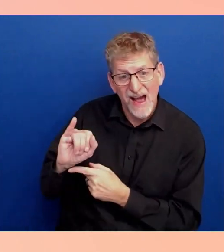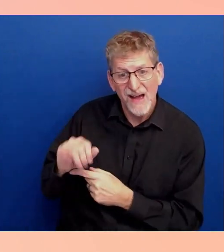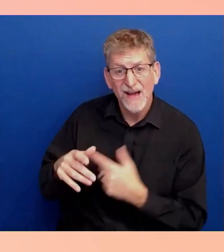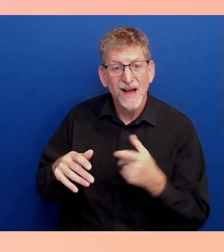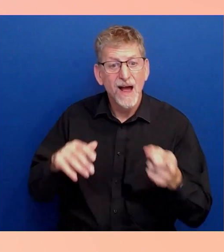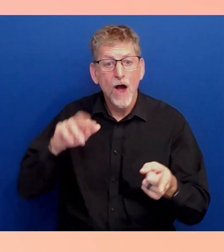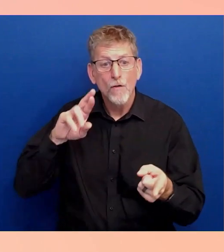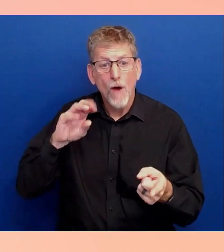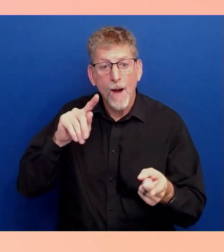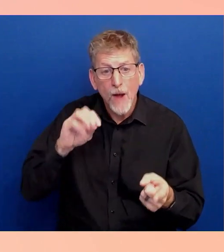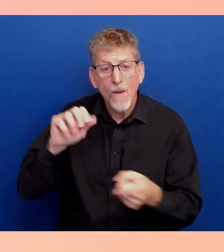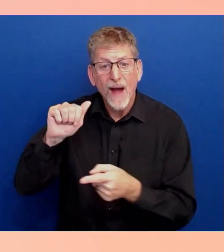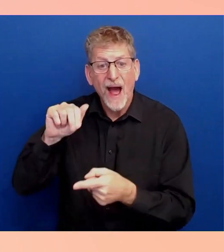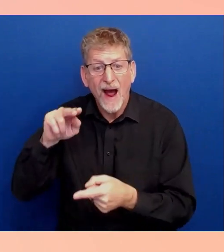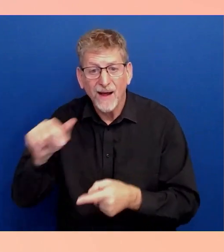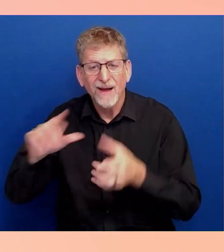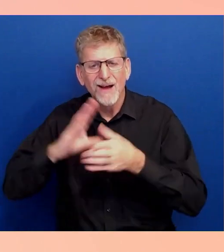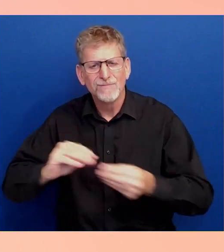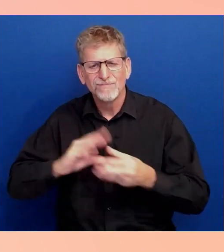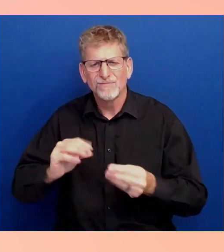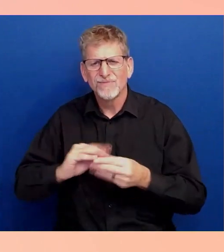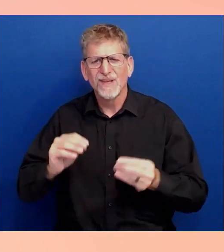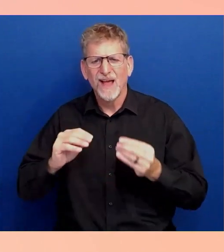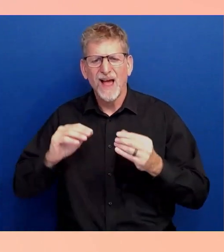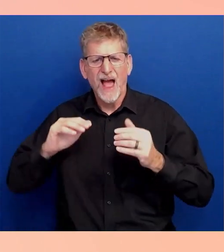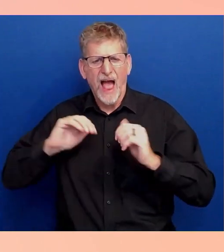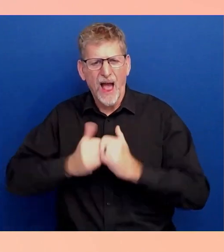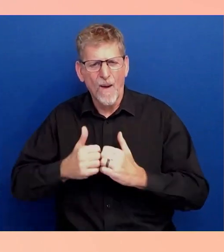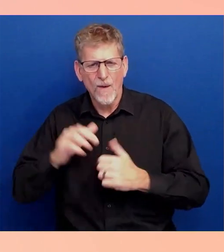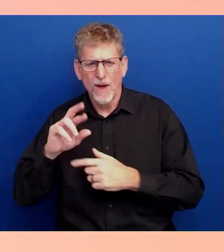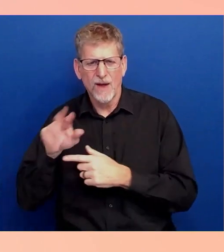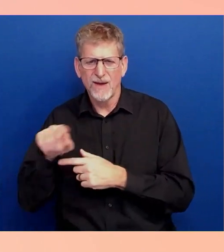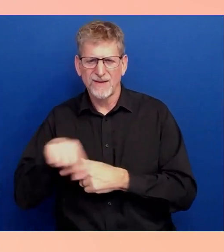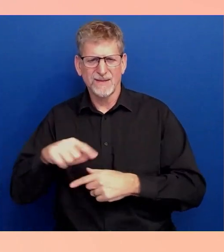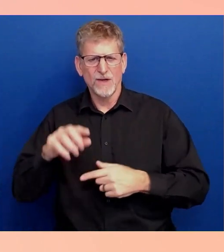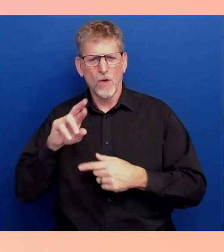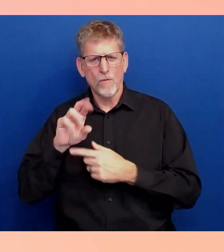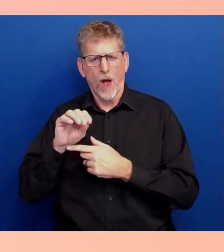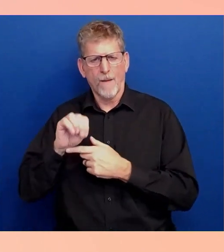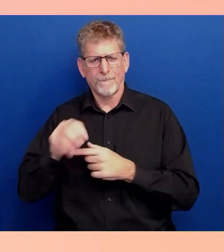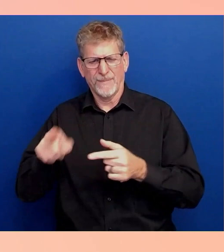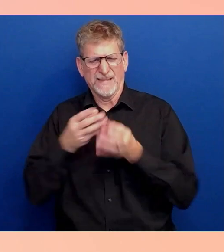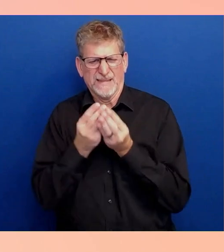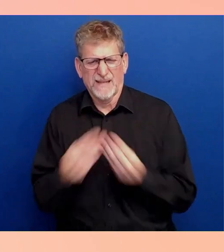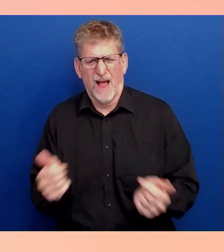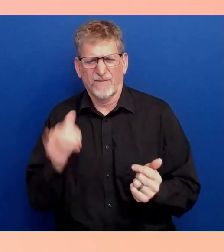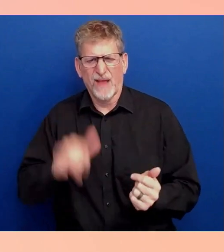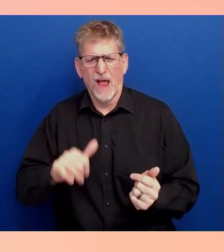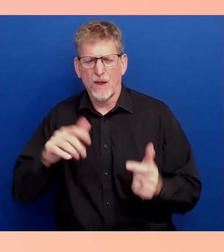the low-code/no-code Power Platform or Steph's methodology for fostering inclusive design mindsets.